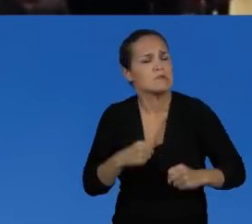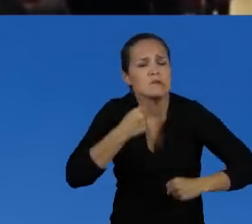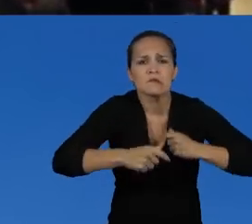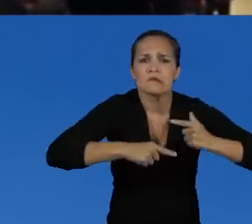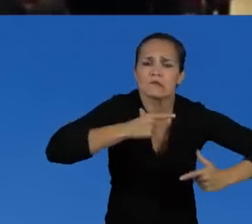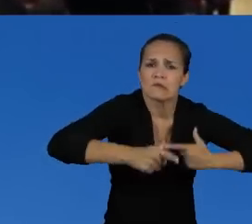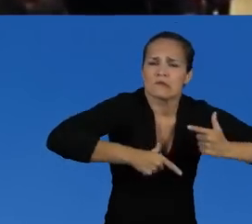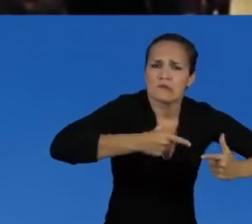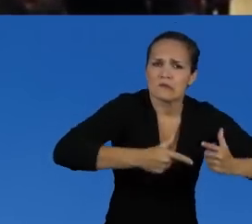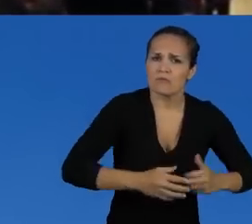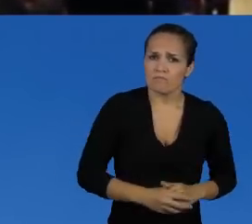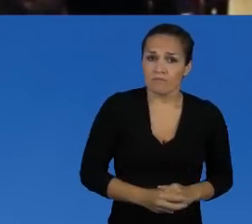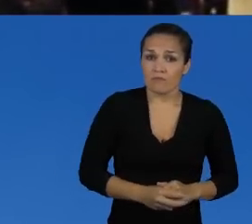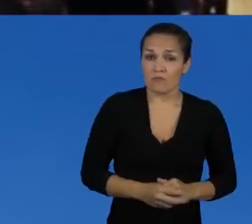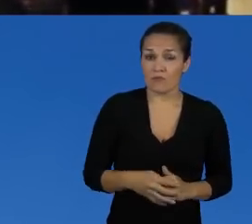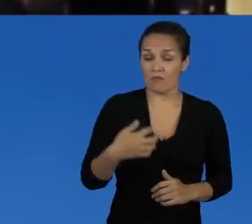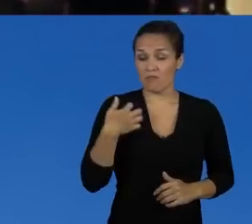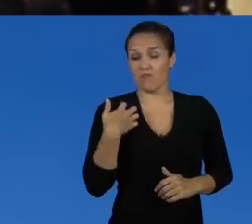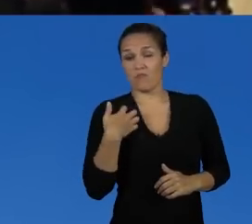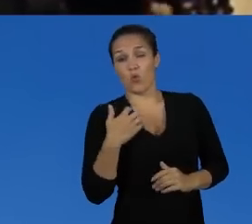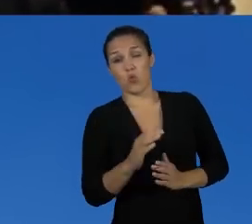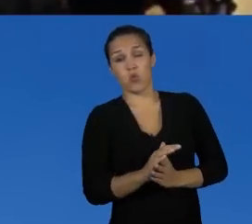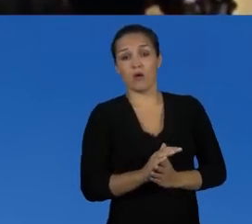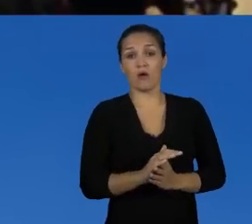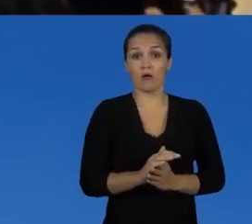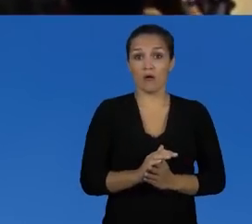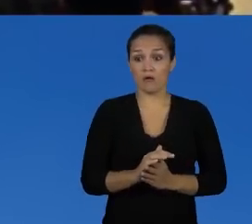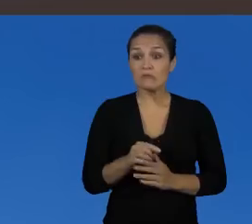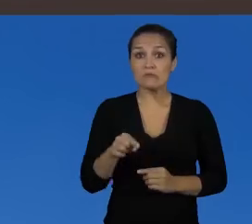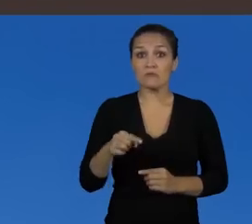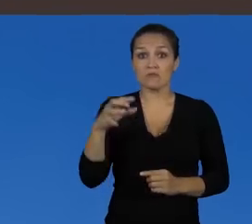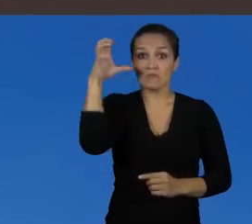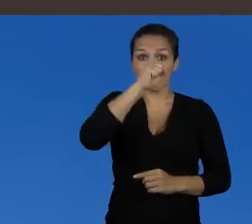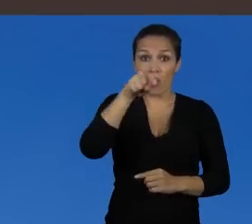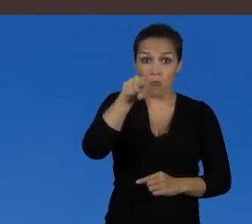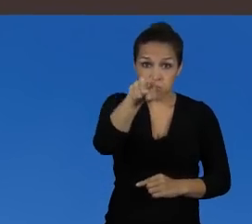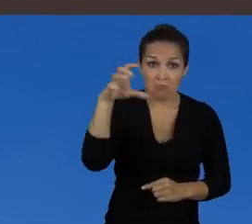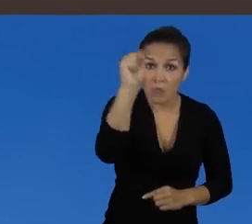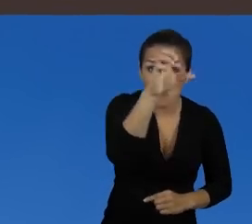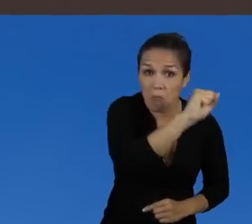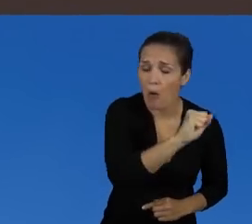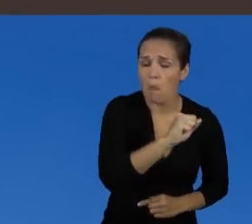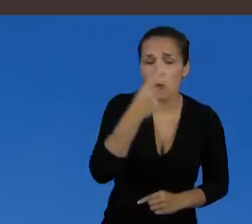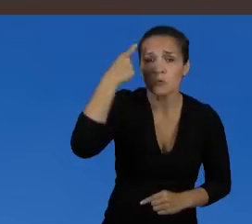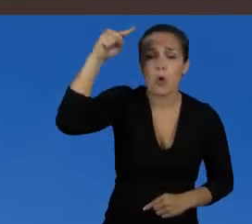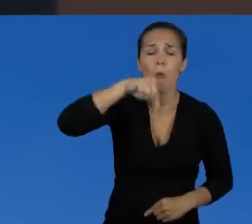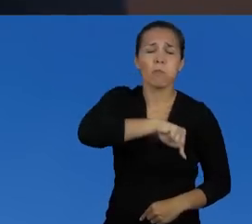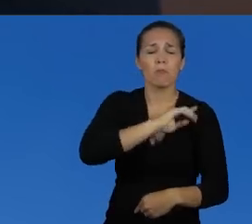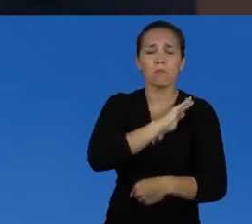Privilege is very powerful because we don't see it; if I have it, I don't see it.